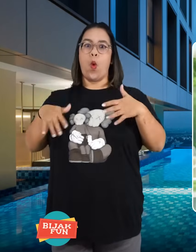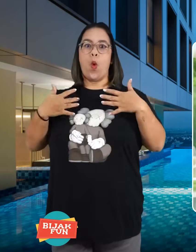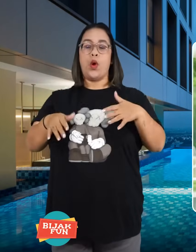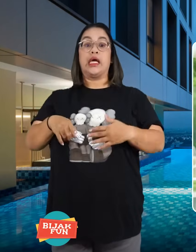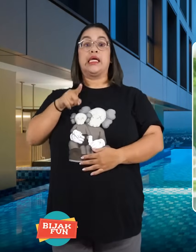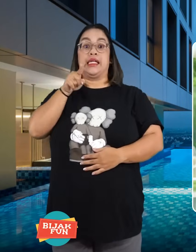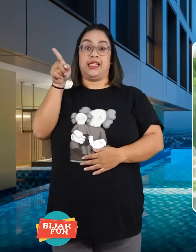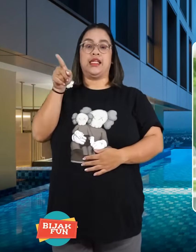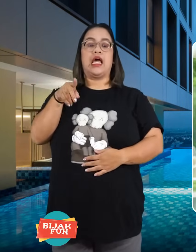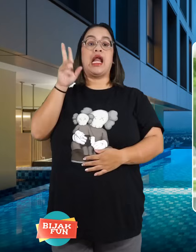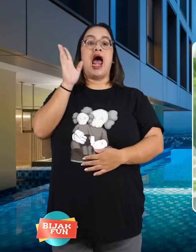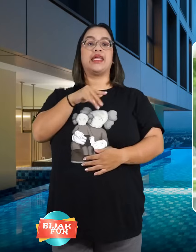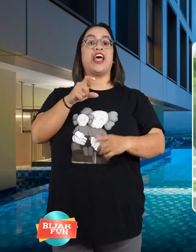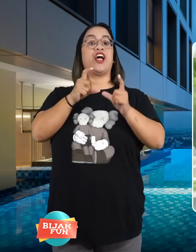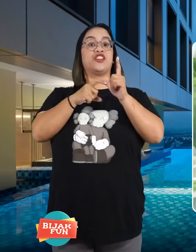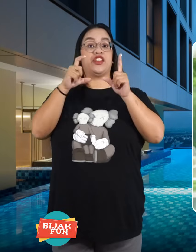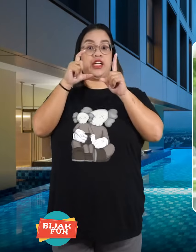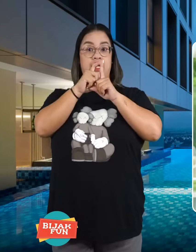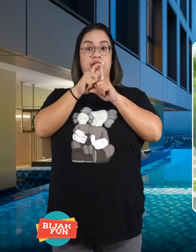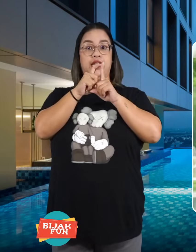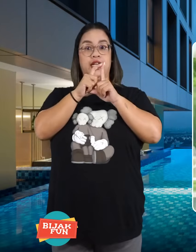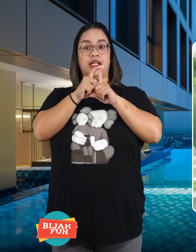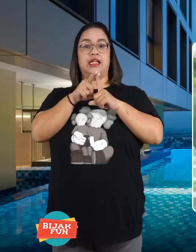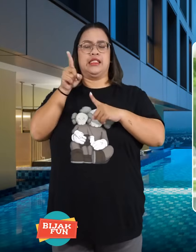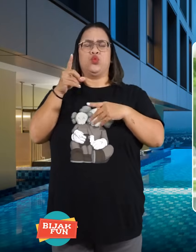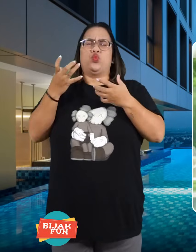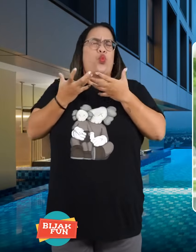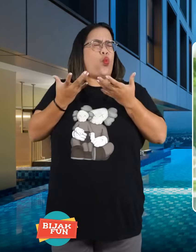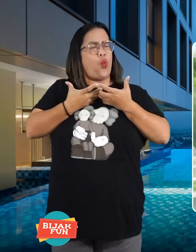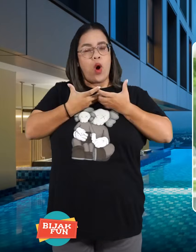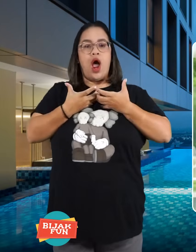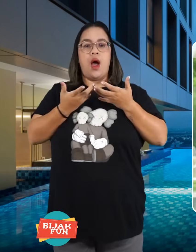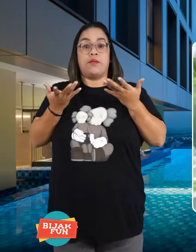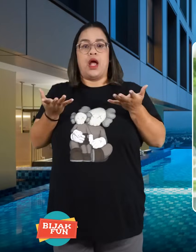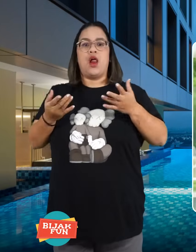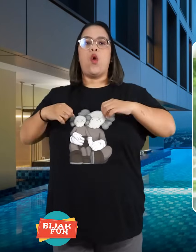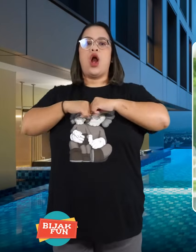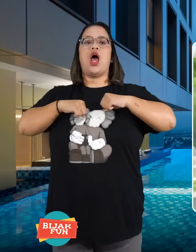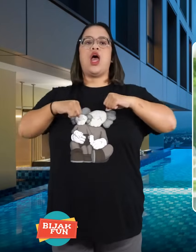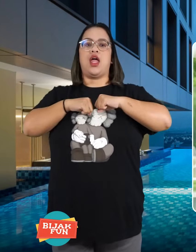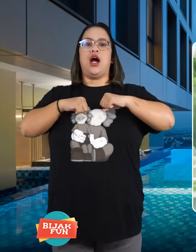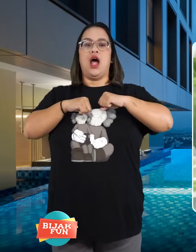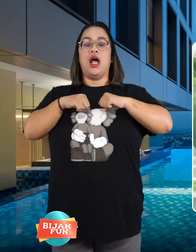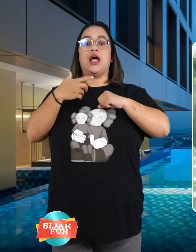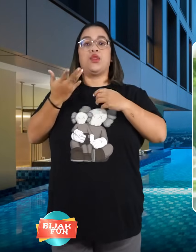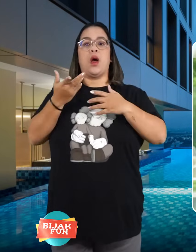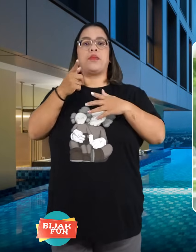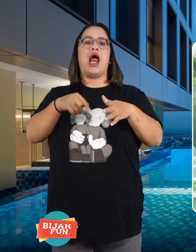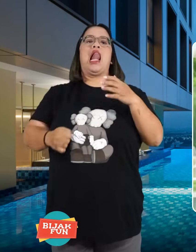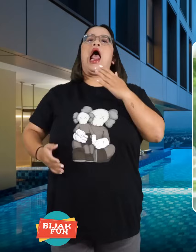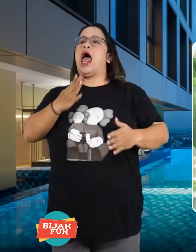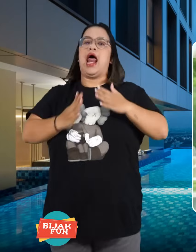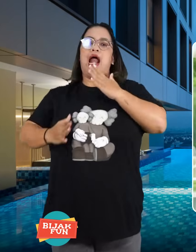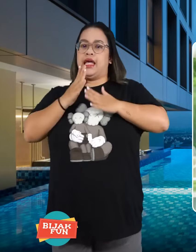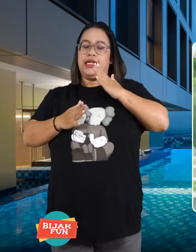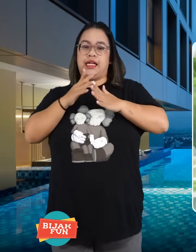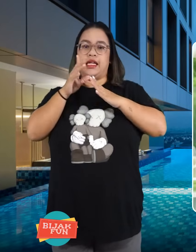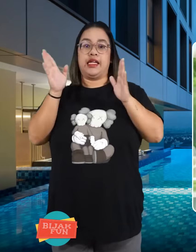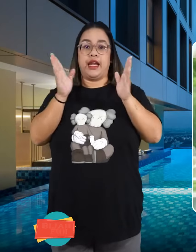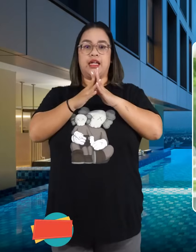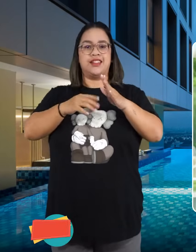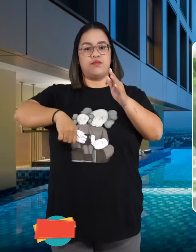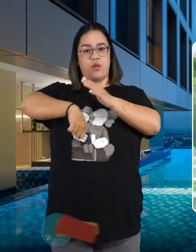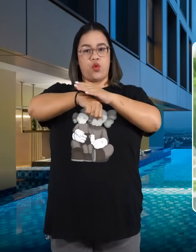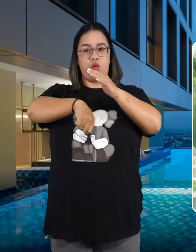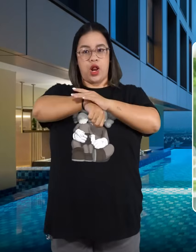Since elementary school, he really liked running and soccer.